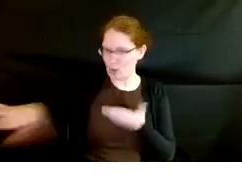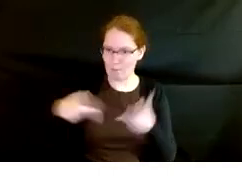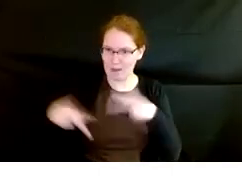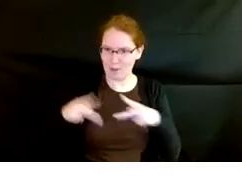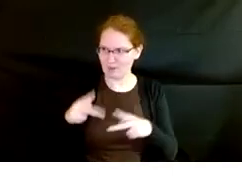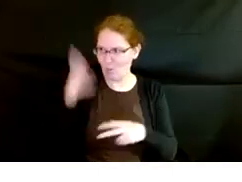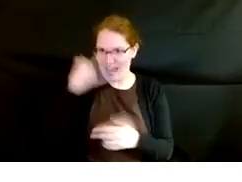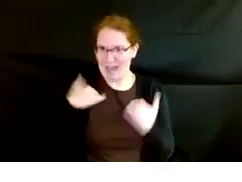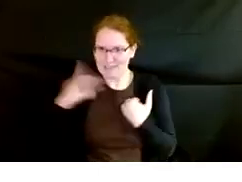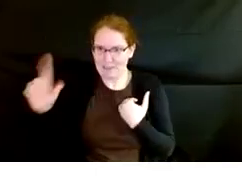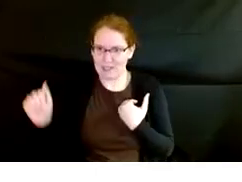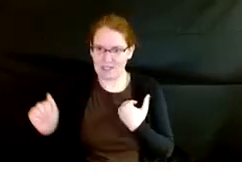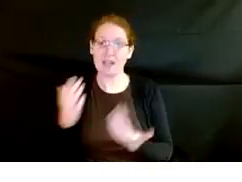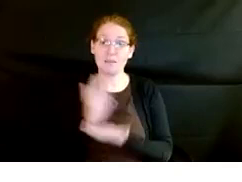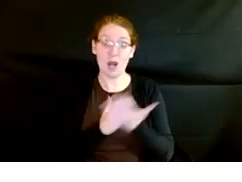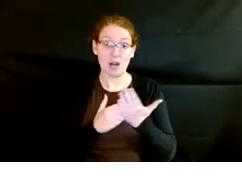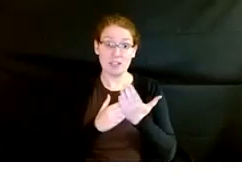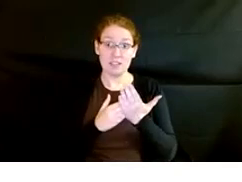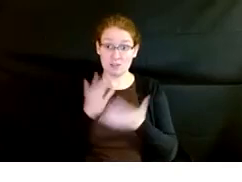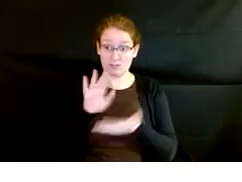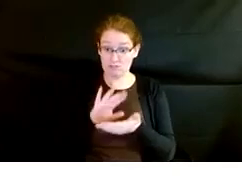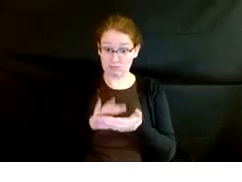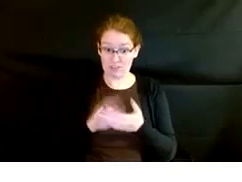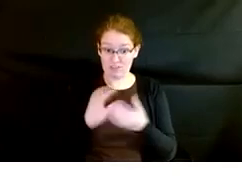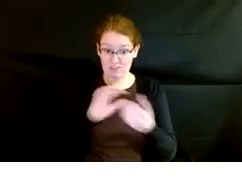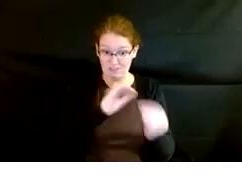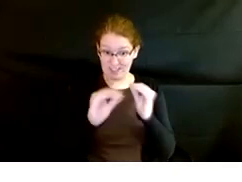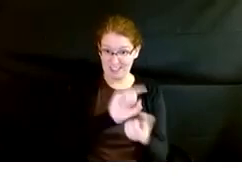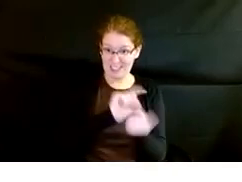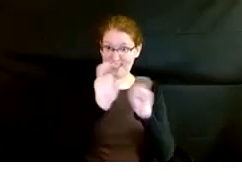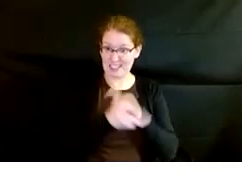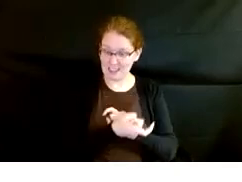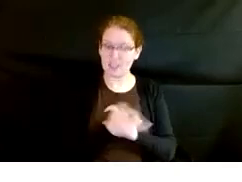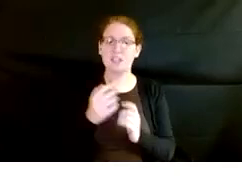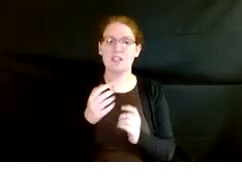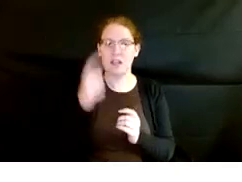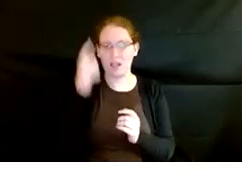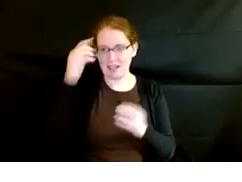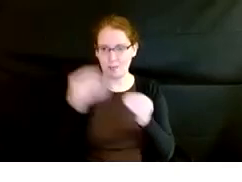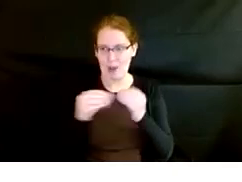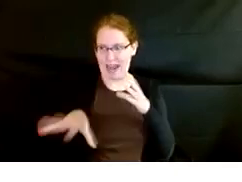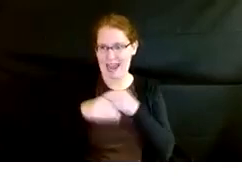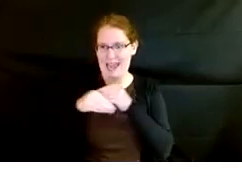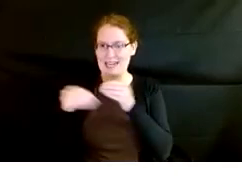of getting rid of that discriminatory lens uh was to build in you know the framework of people with